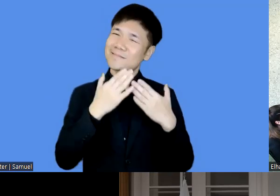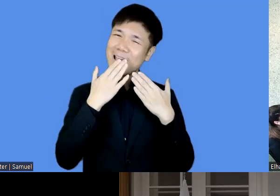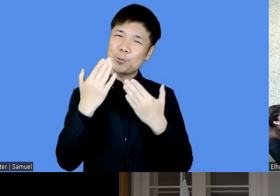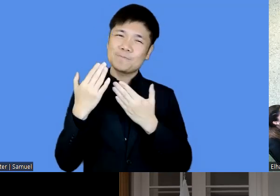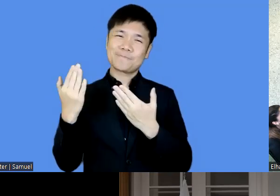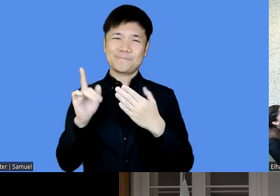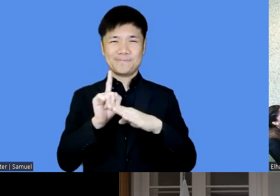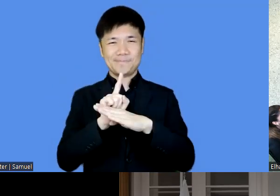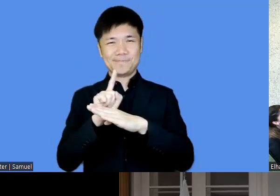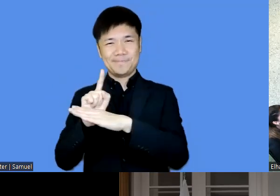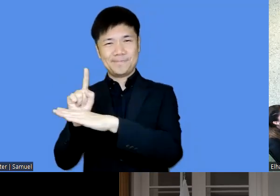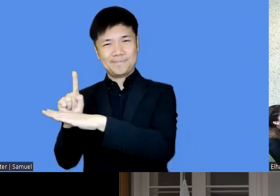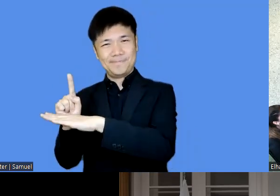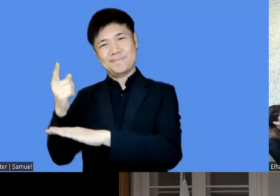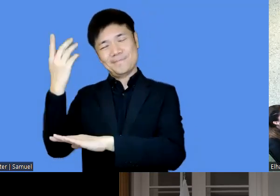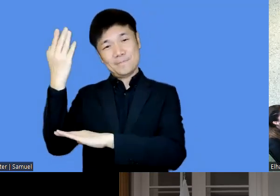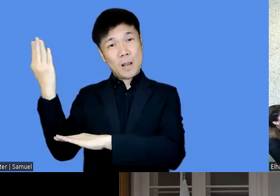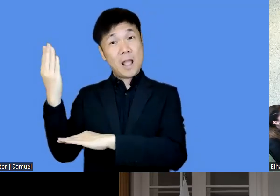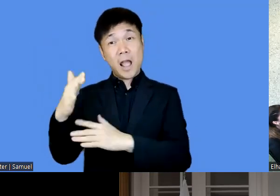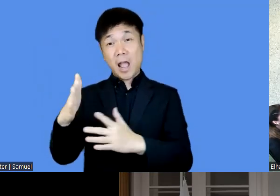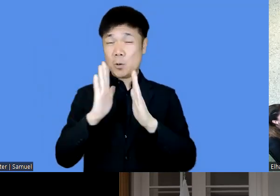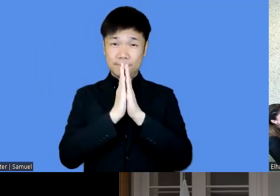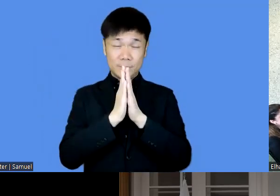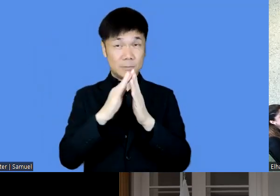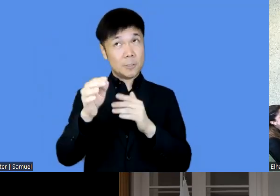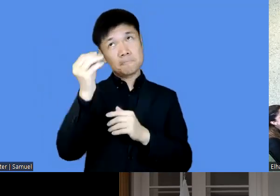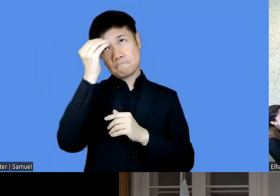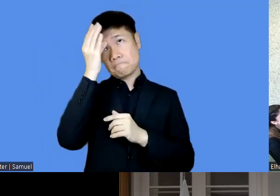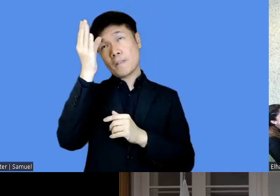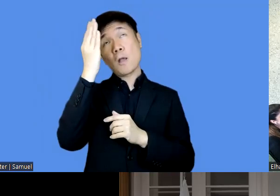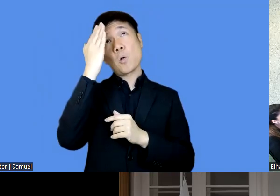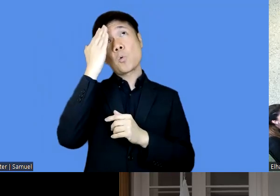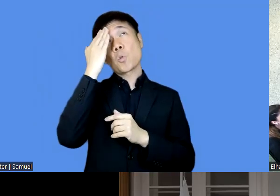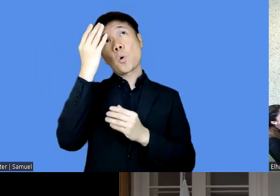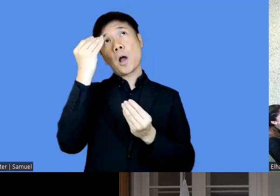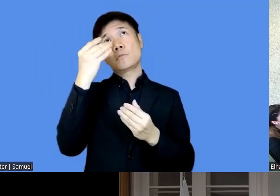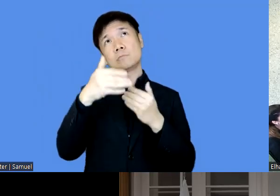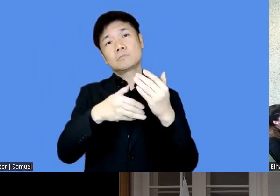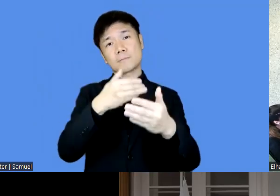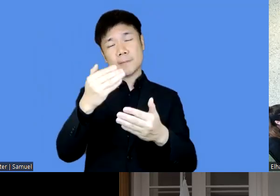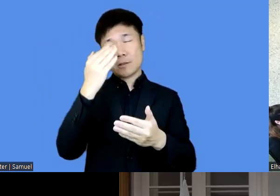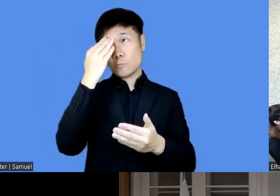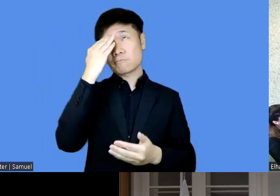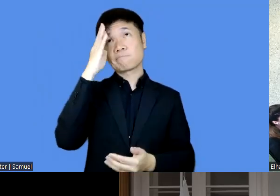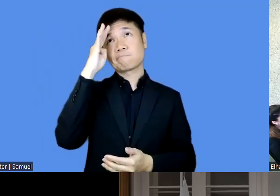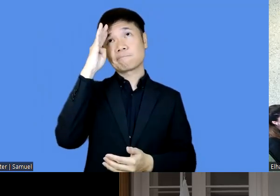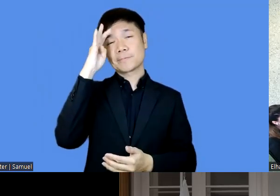I hope you could leave this room with some concrete recommendation or at least some concrete questions to think about. Thank you